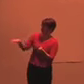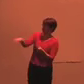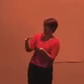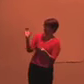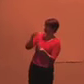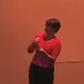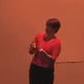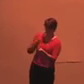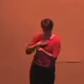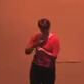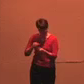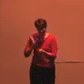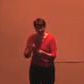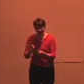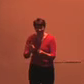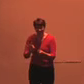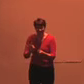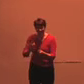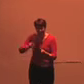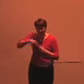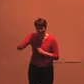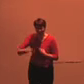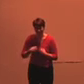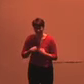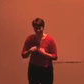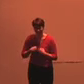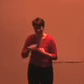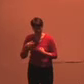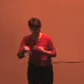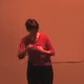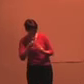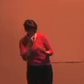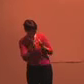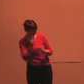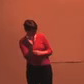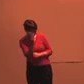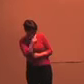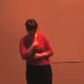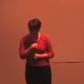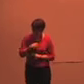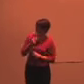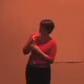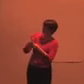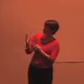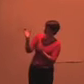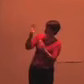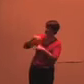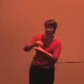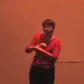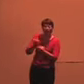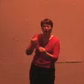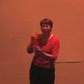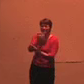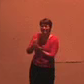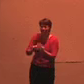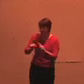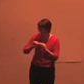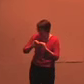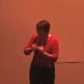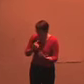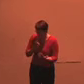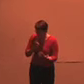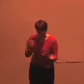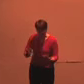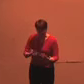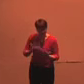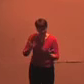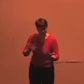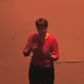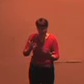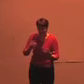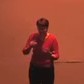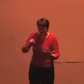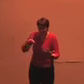Yeah, because it is no design, but usual houses.